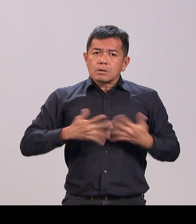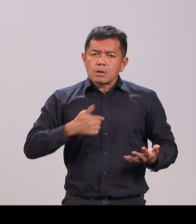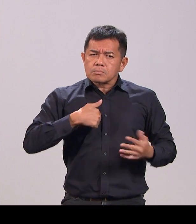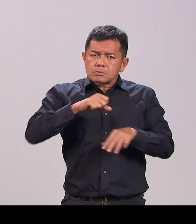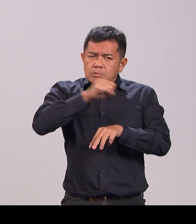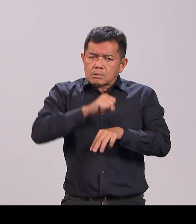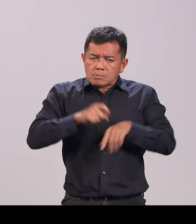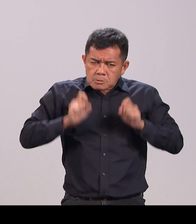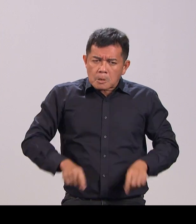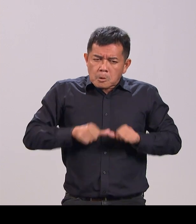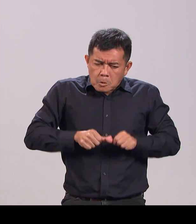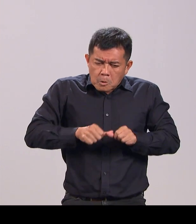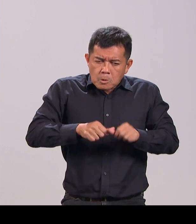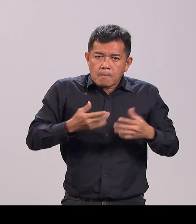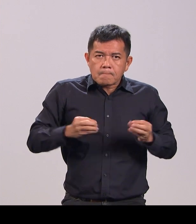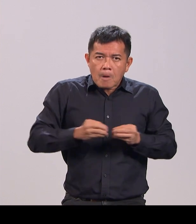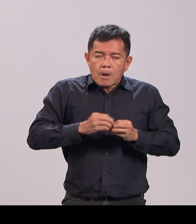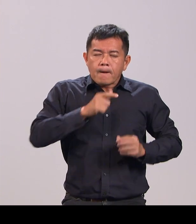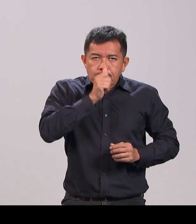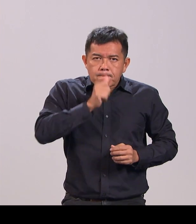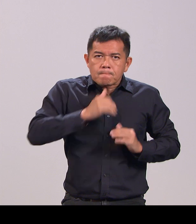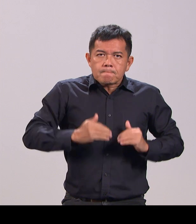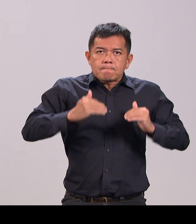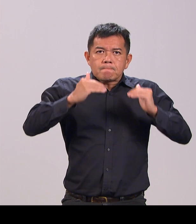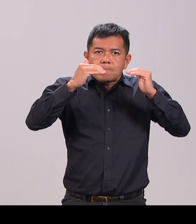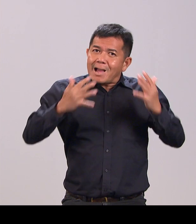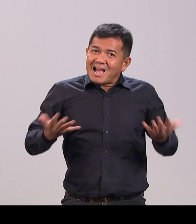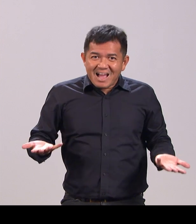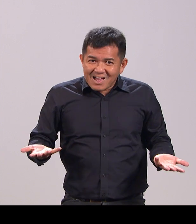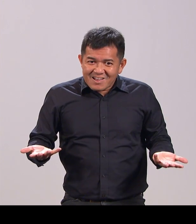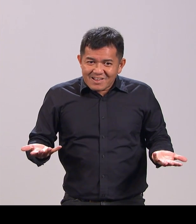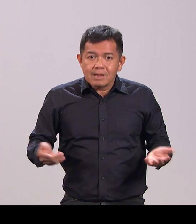To start off with, we have to defend ourselves and that is why we have the Singapore Armed Forces.